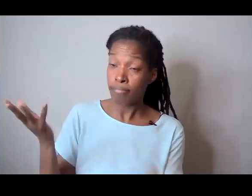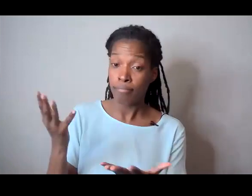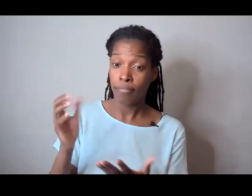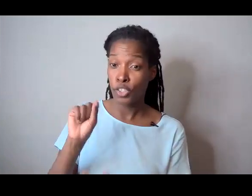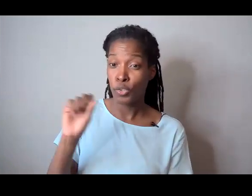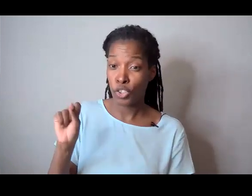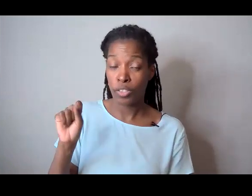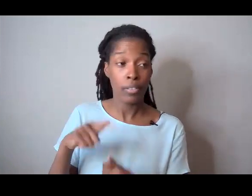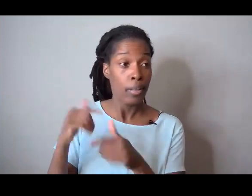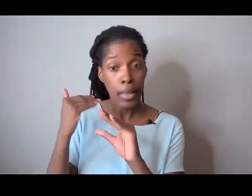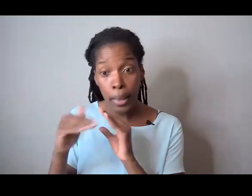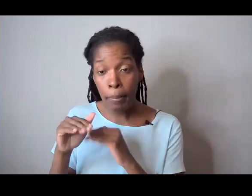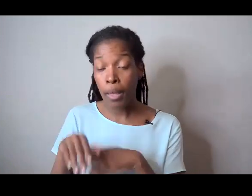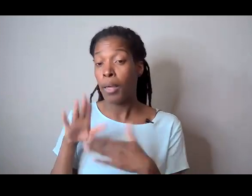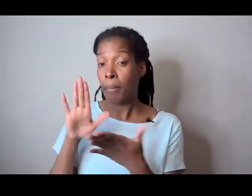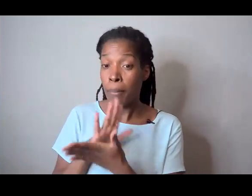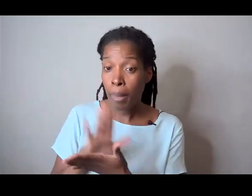and I'm expecting to start having some money coming in.